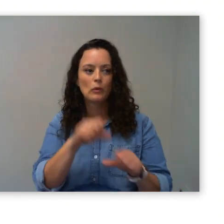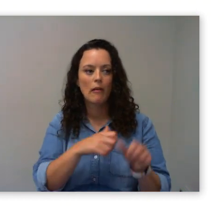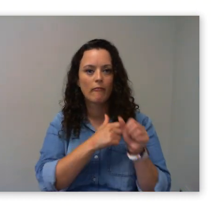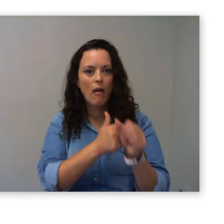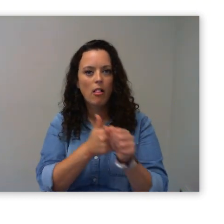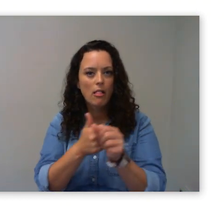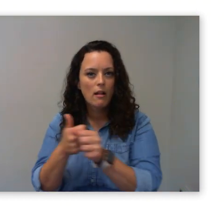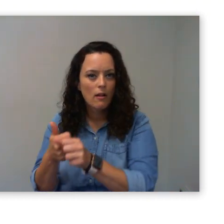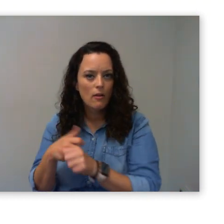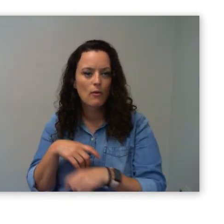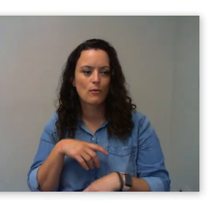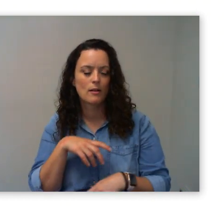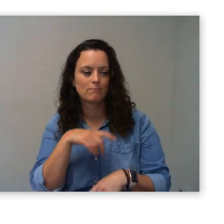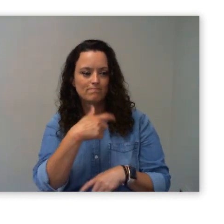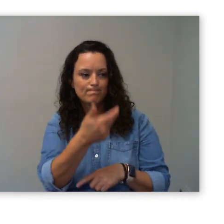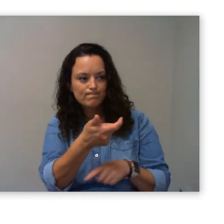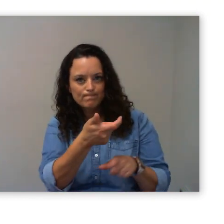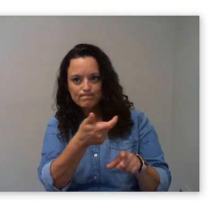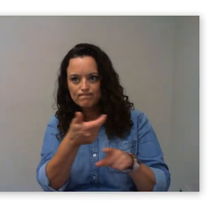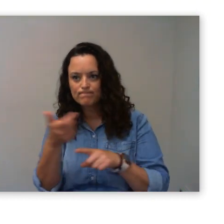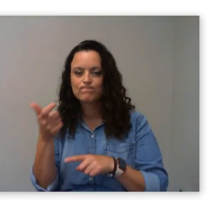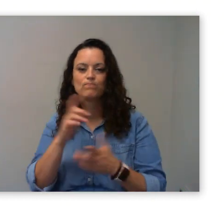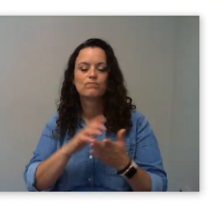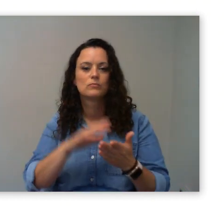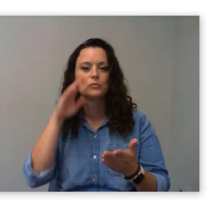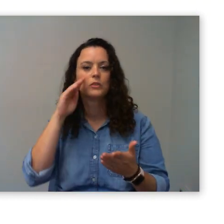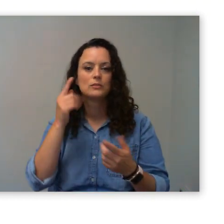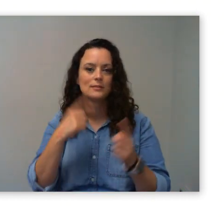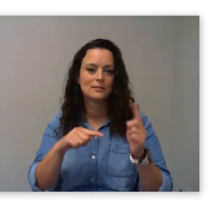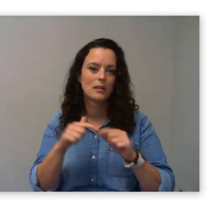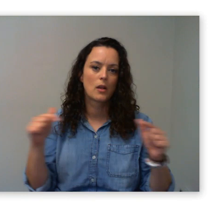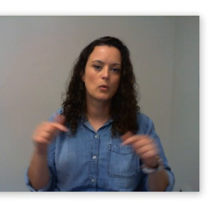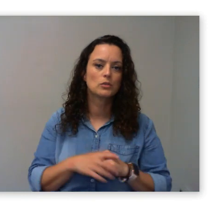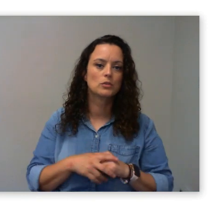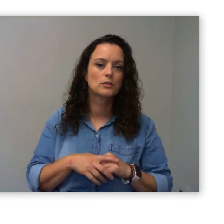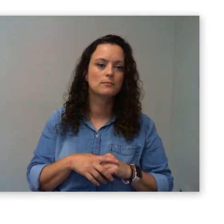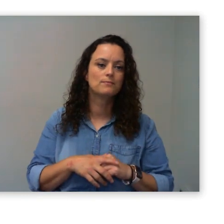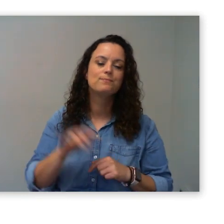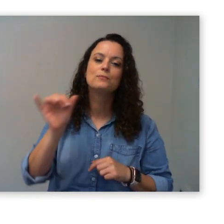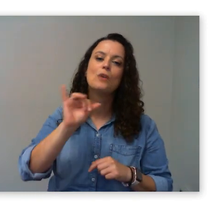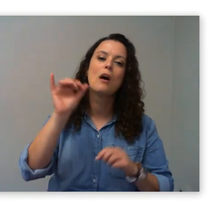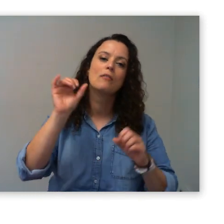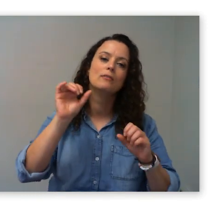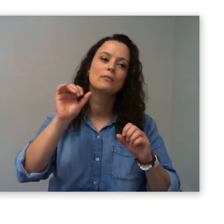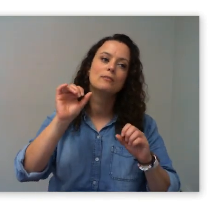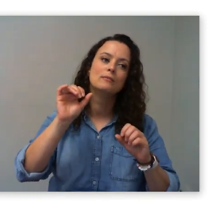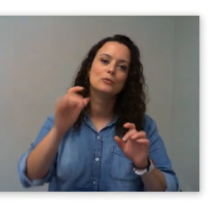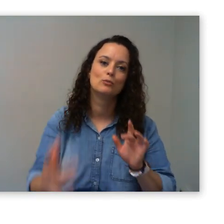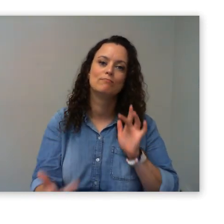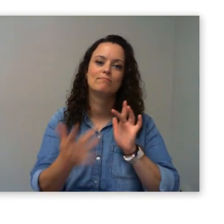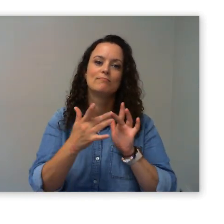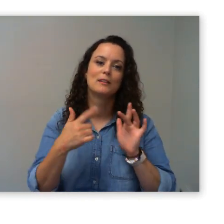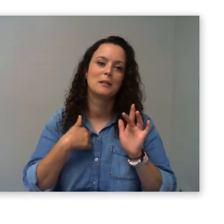that will teach you sign language so um and then you can obviously contact me if you have